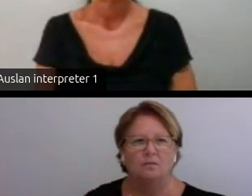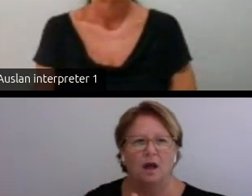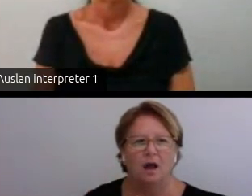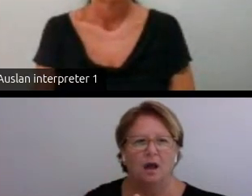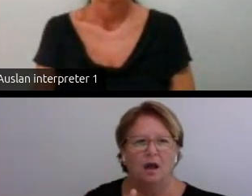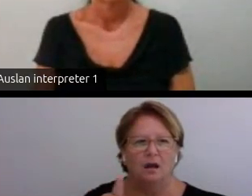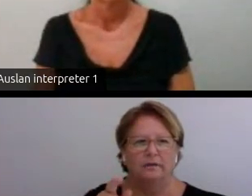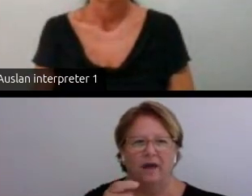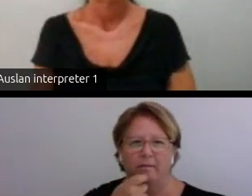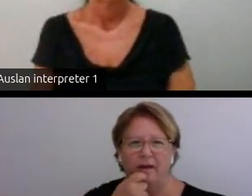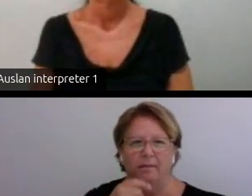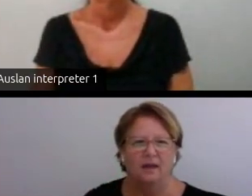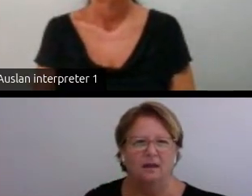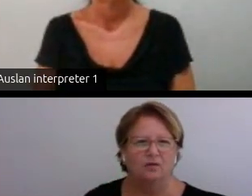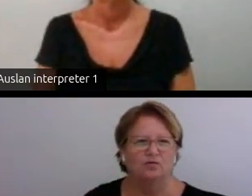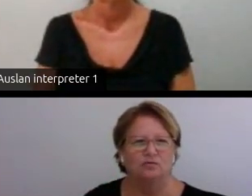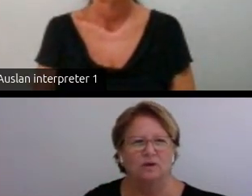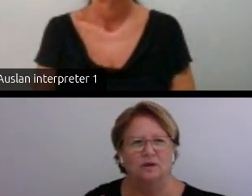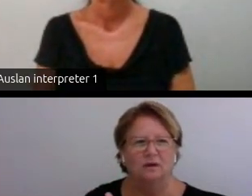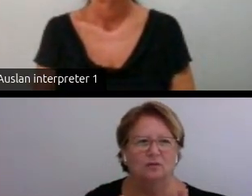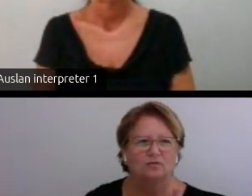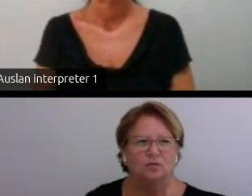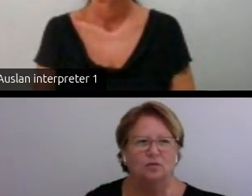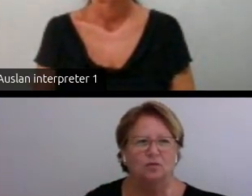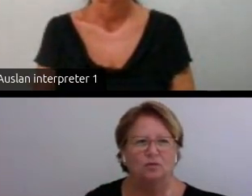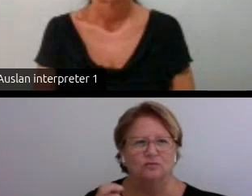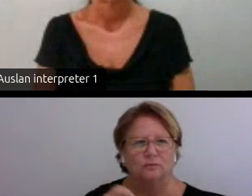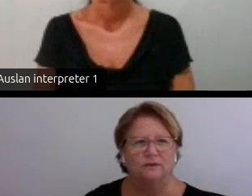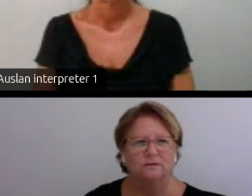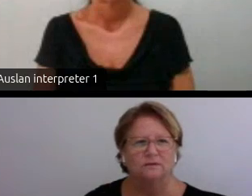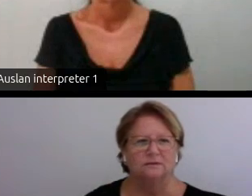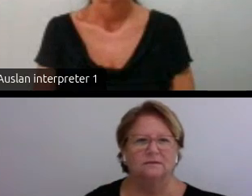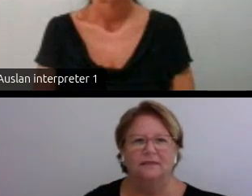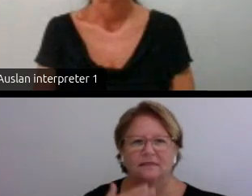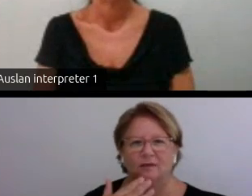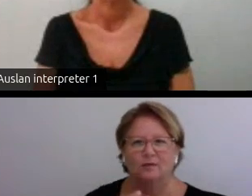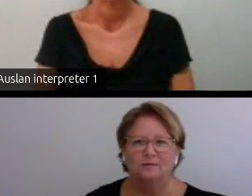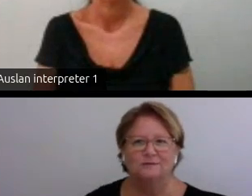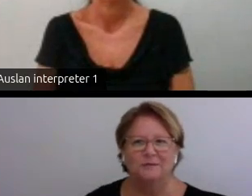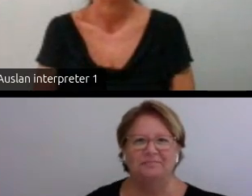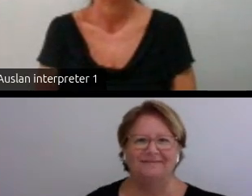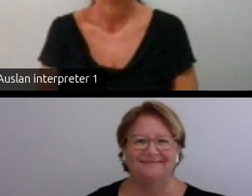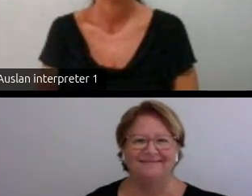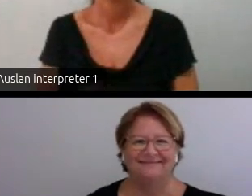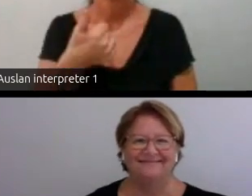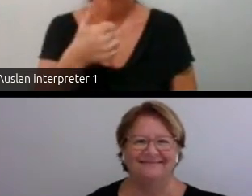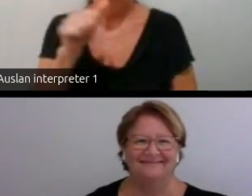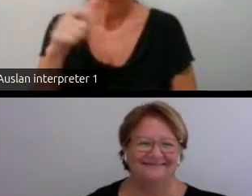them a bit like the third umpire in cricket. Oh, the video ring. Yeah, they they because they view